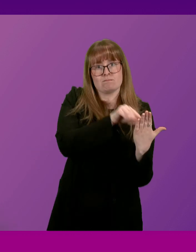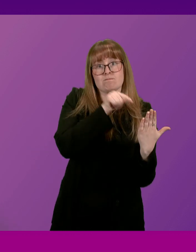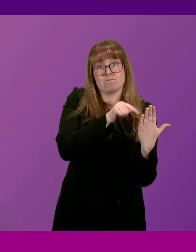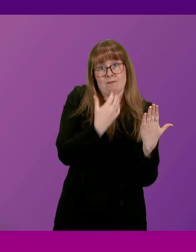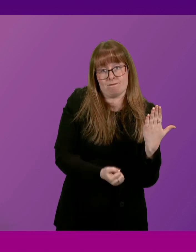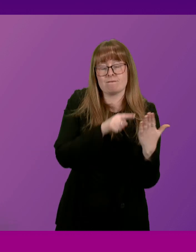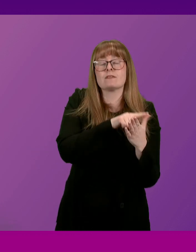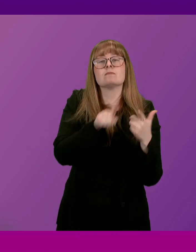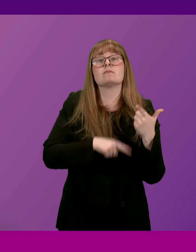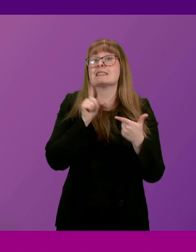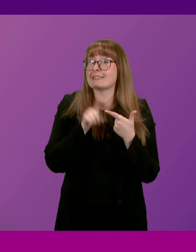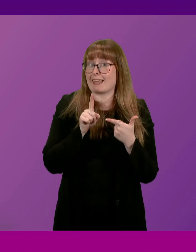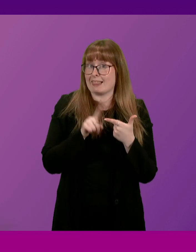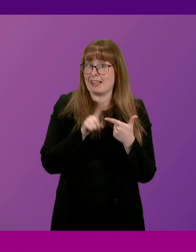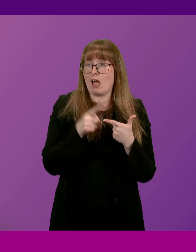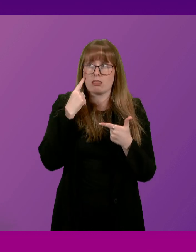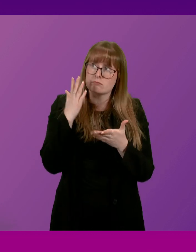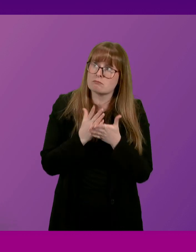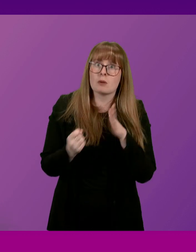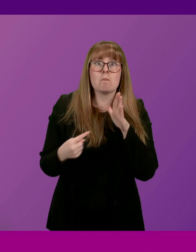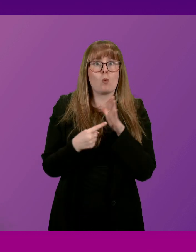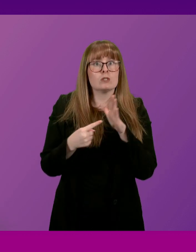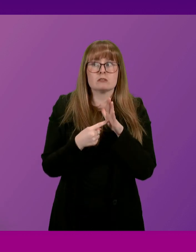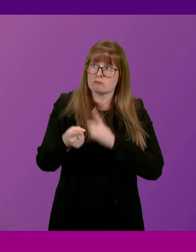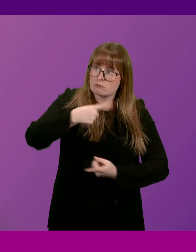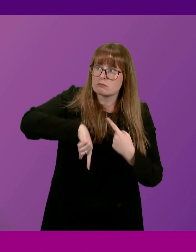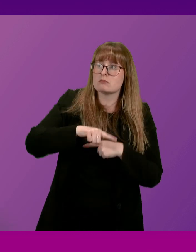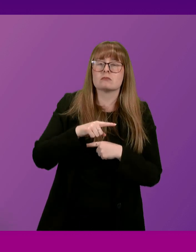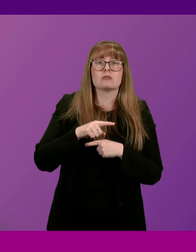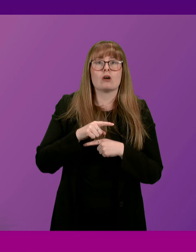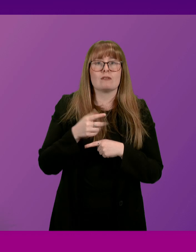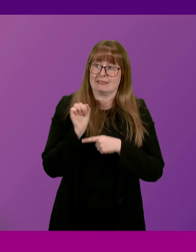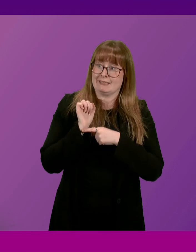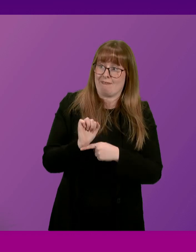Secondly, it is important that we have the defence forces and